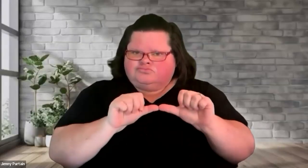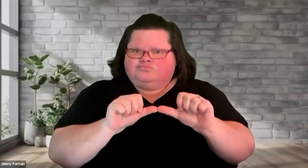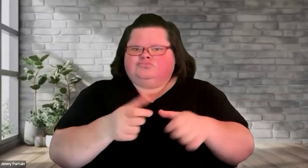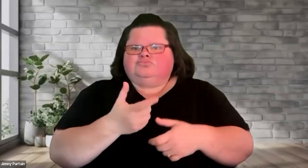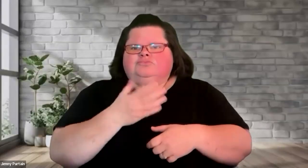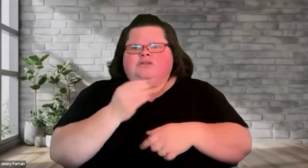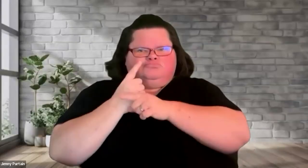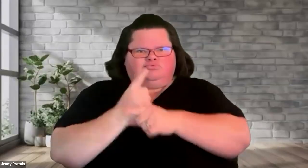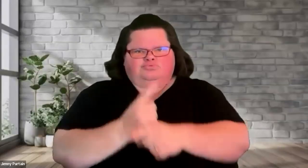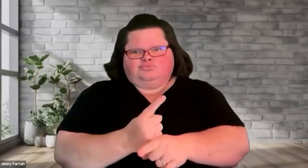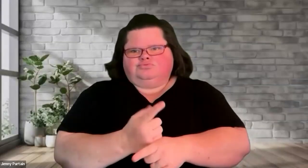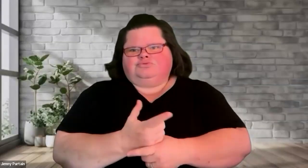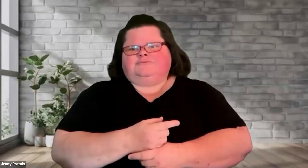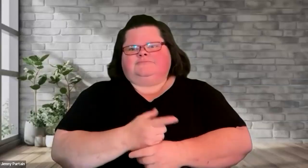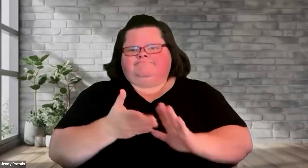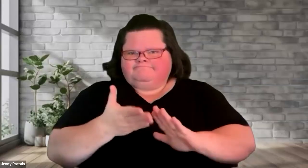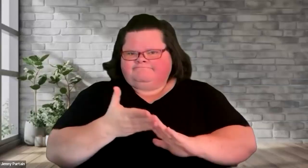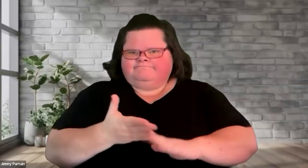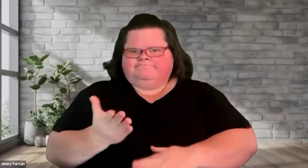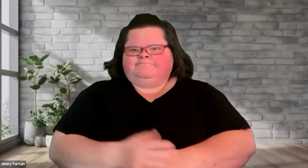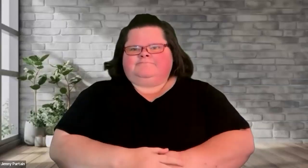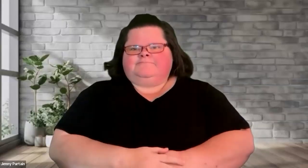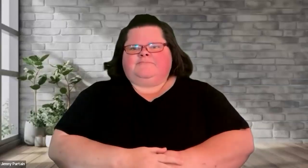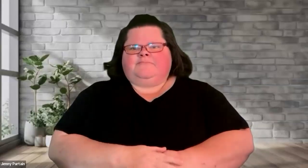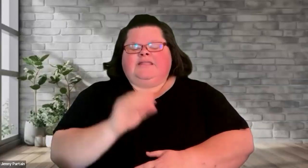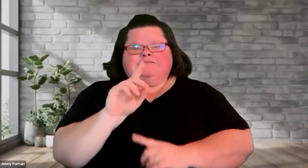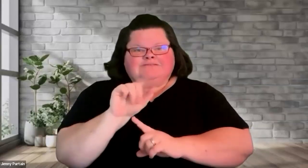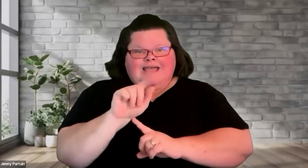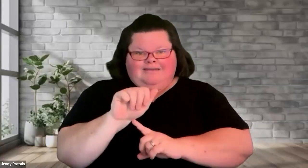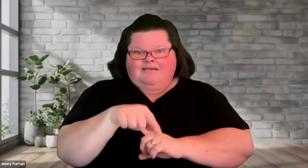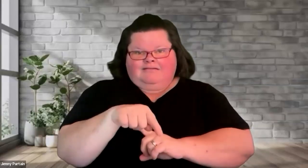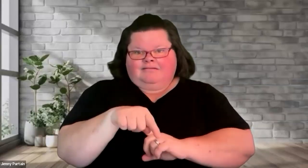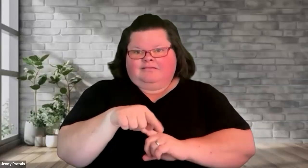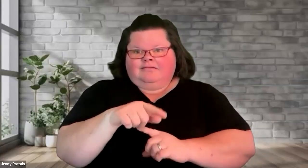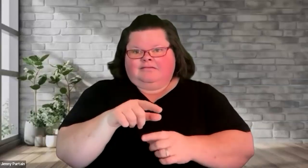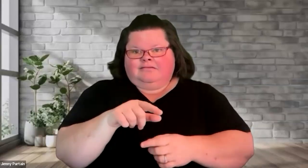And the evaluations would be consistent and regularly administrated-- administered.